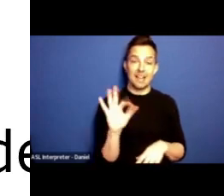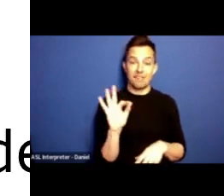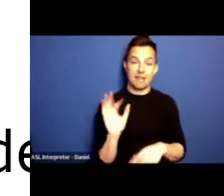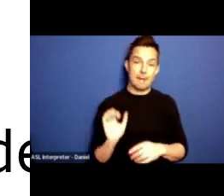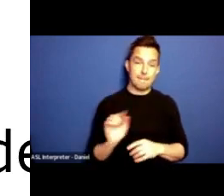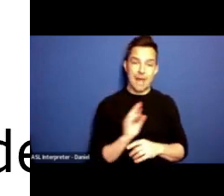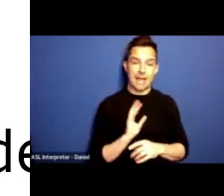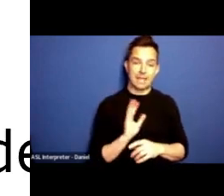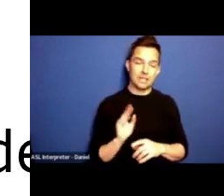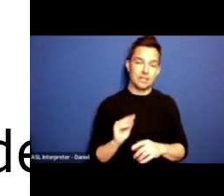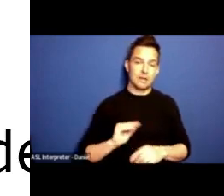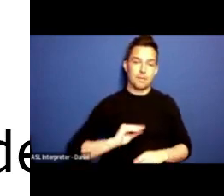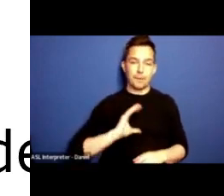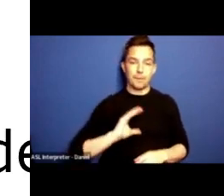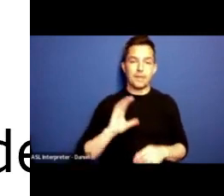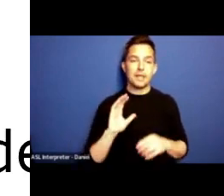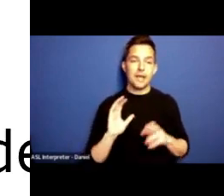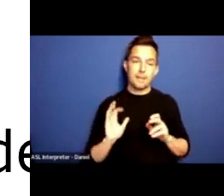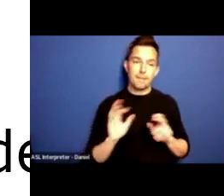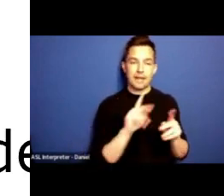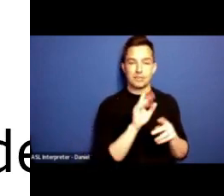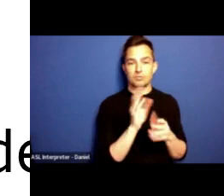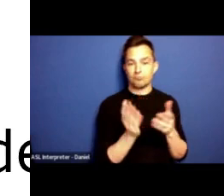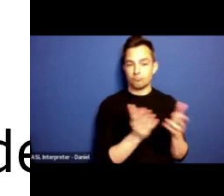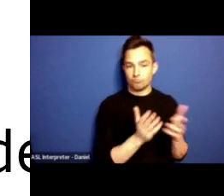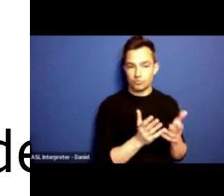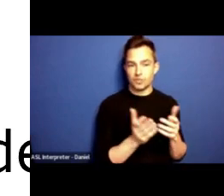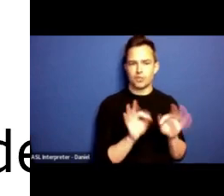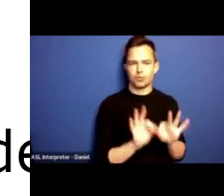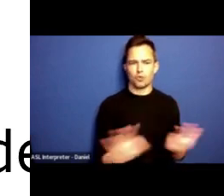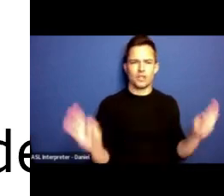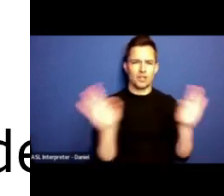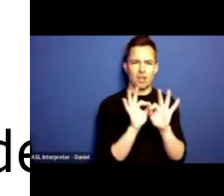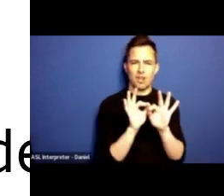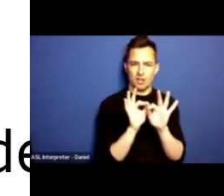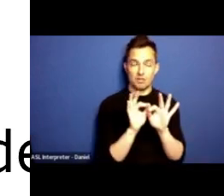services is critical. We can have a lot of gonna have a lot of data, we could have a lot of